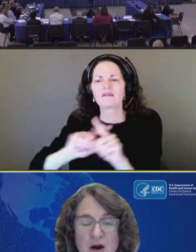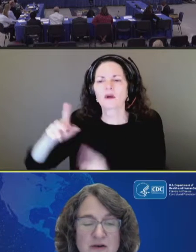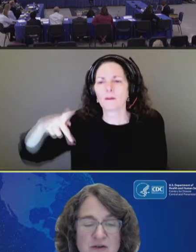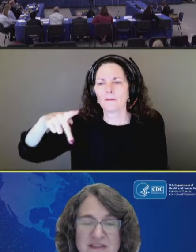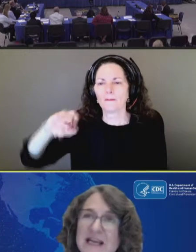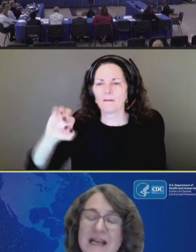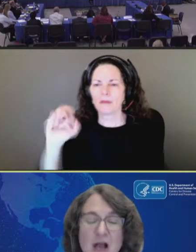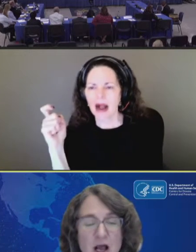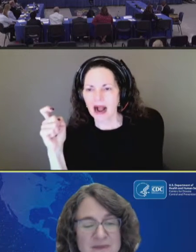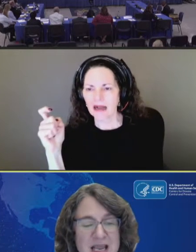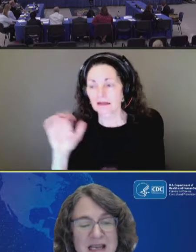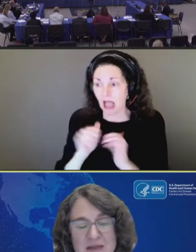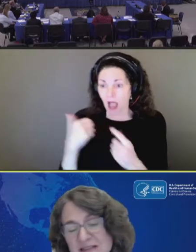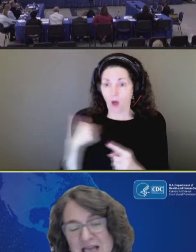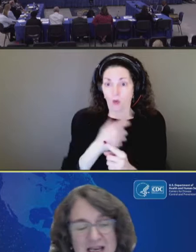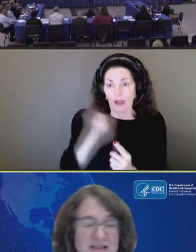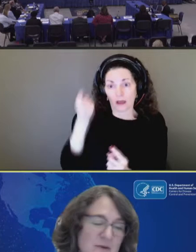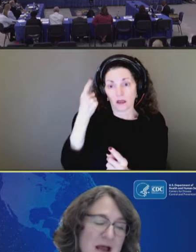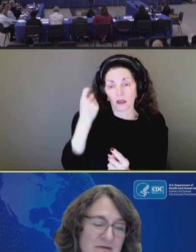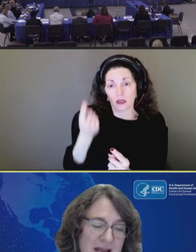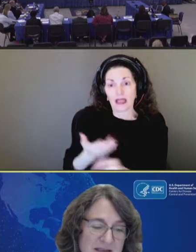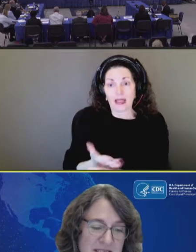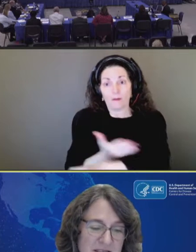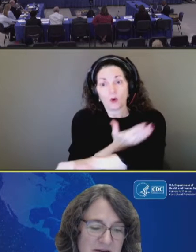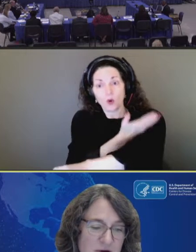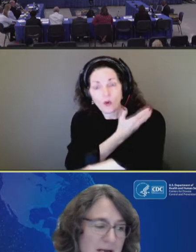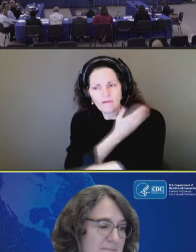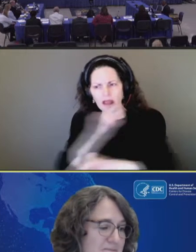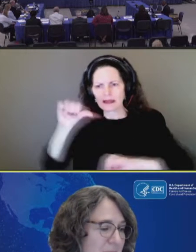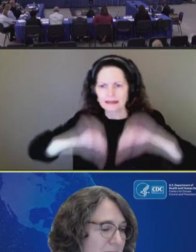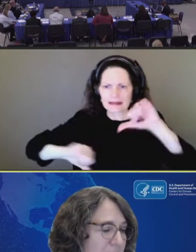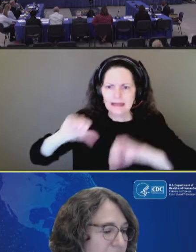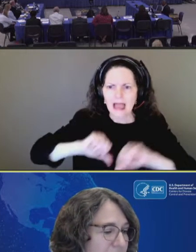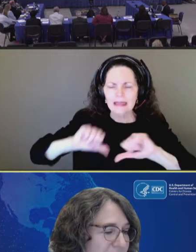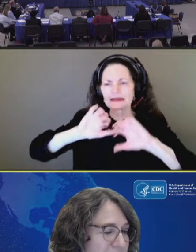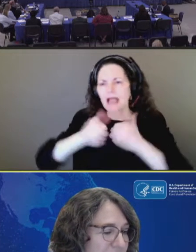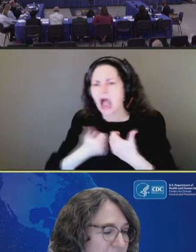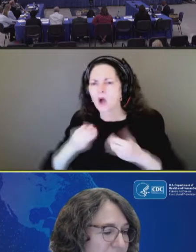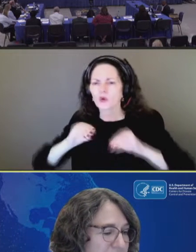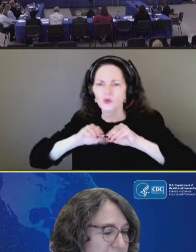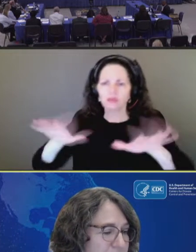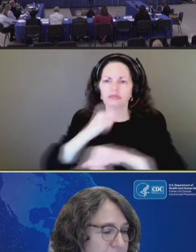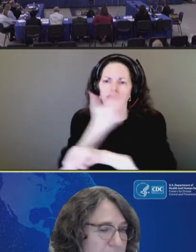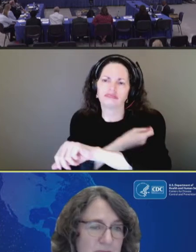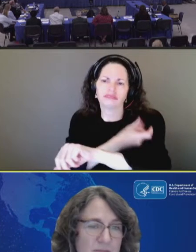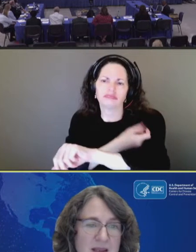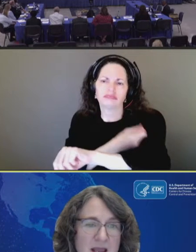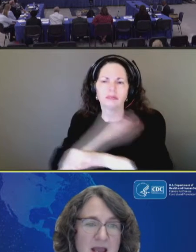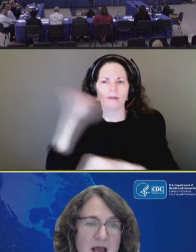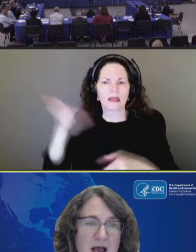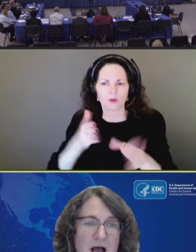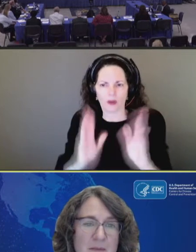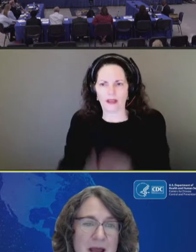our understanding uptake in the science around vaccine delivery. Next slide please.